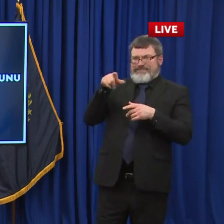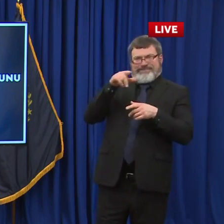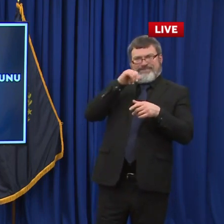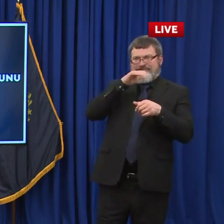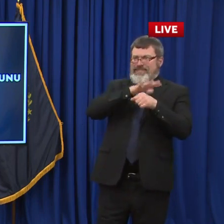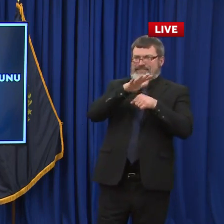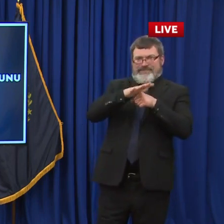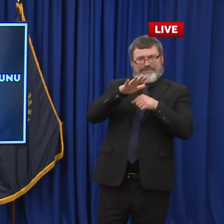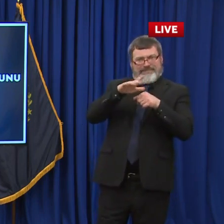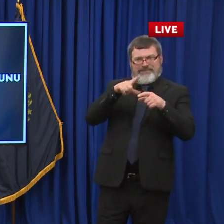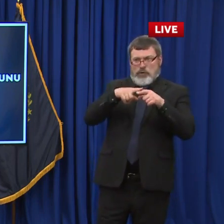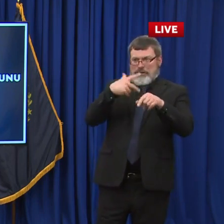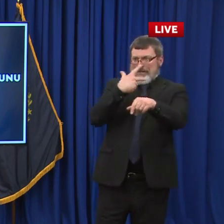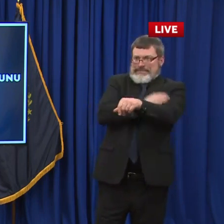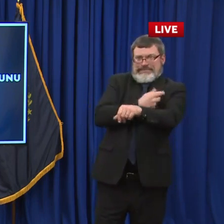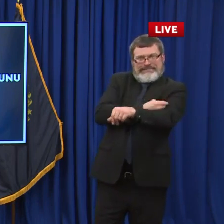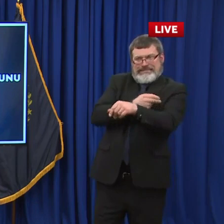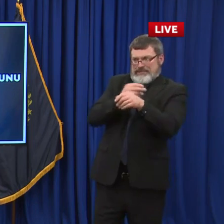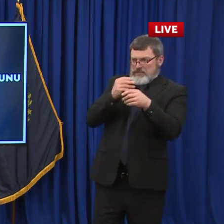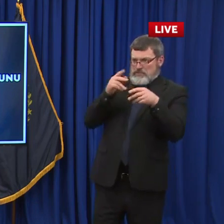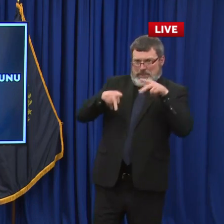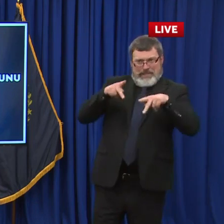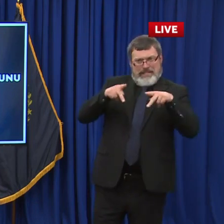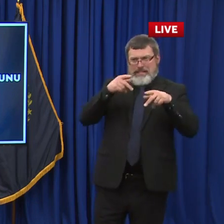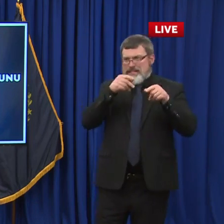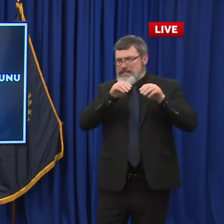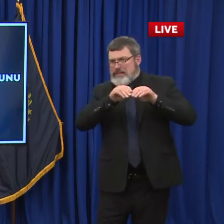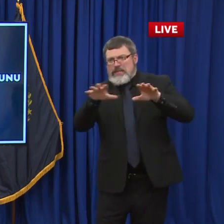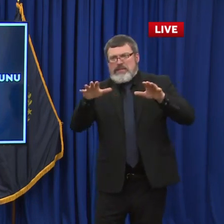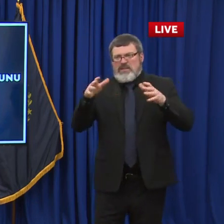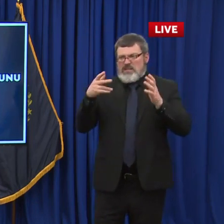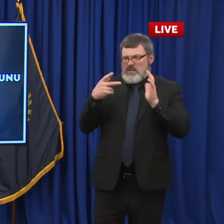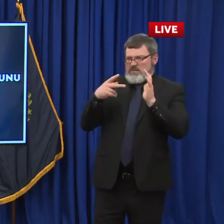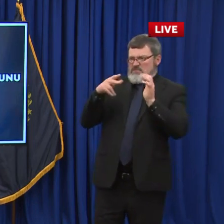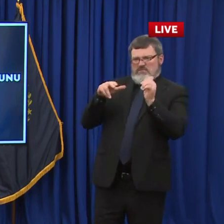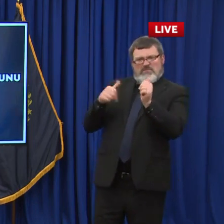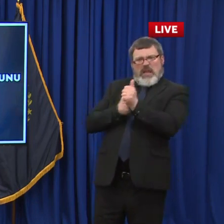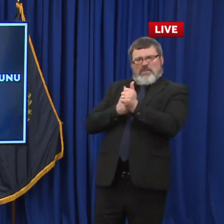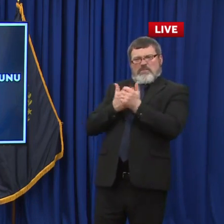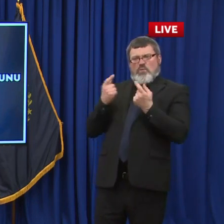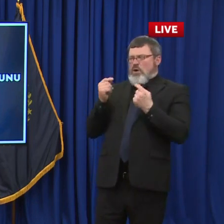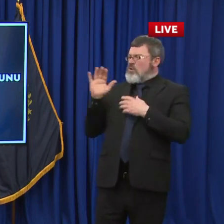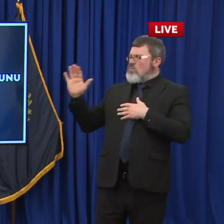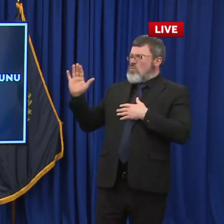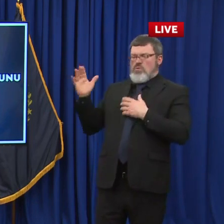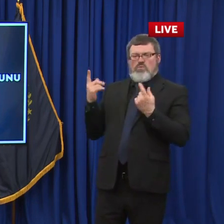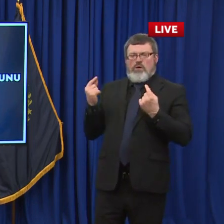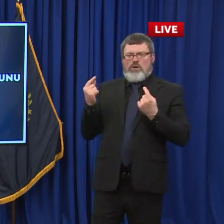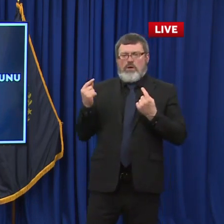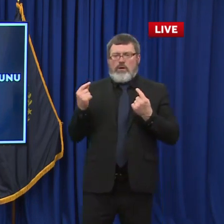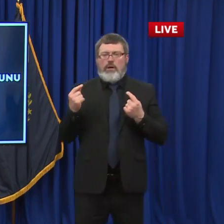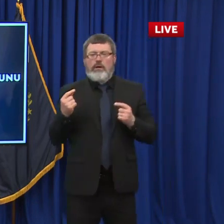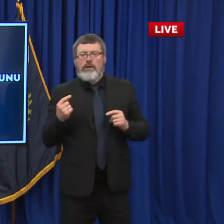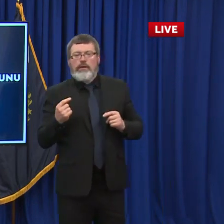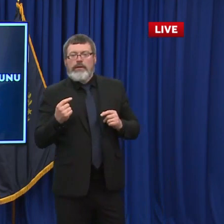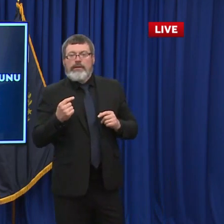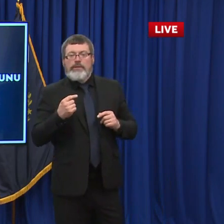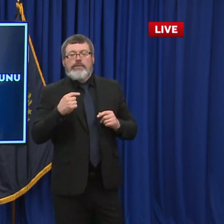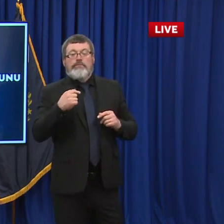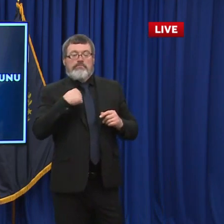PRESENCE, BUT IS THERE SOME SORT OF BACKUP PLAN TO MAKE SURE THAT WE HAVE ENOUGH PEOPLE ON THE GROUND TO MAK SURE THE VACCINE IS DISTRIBUTED.